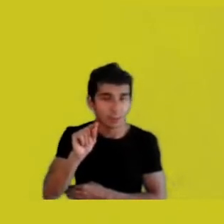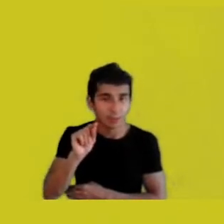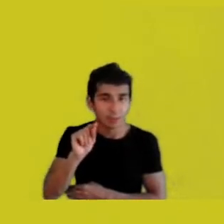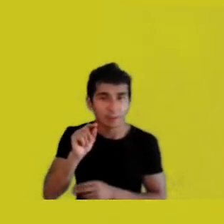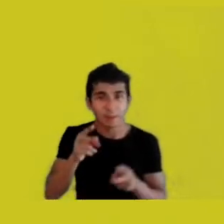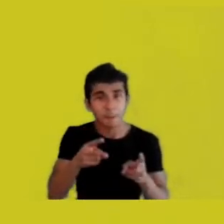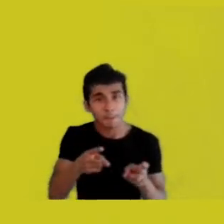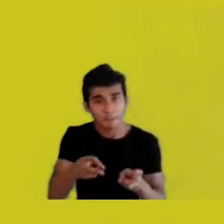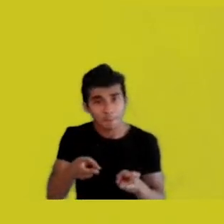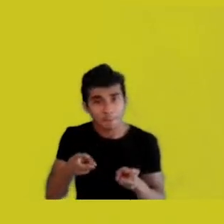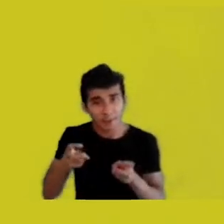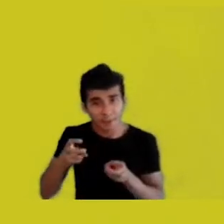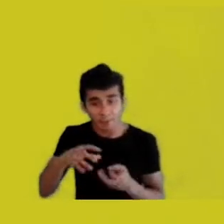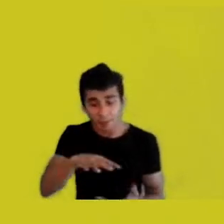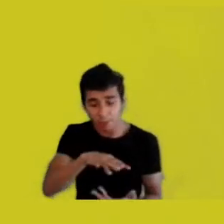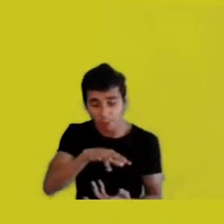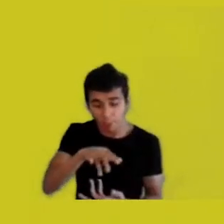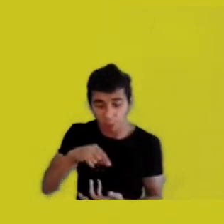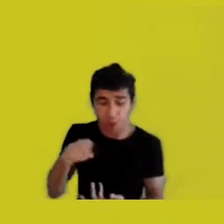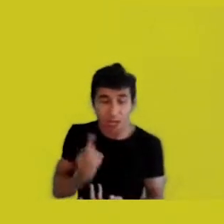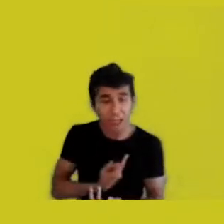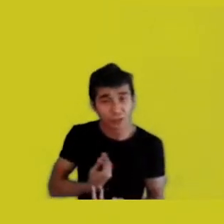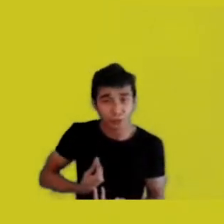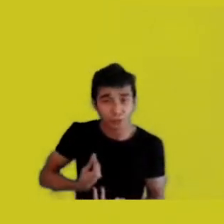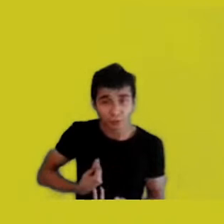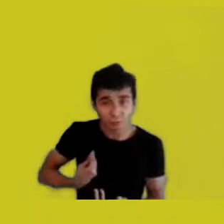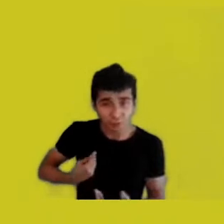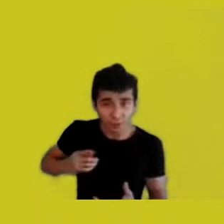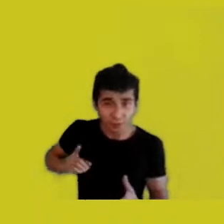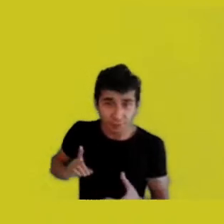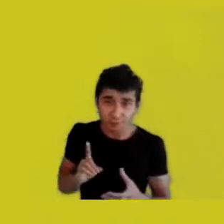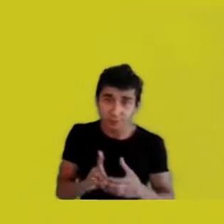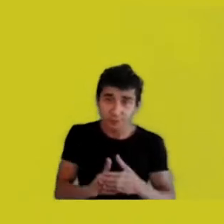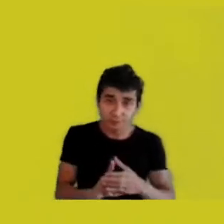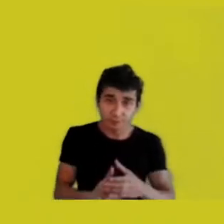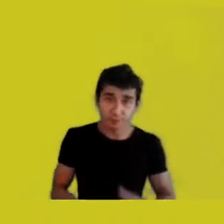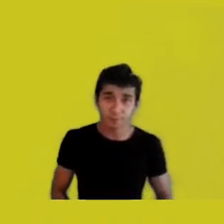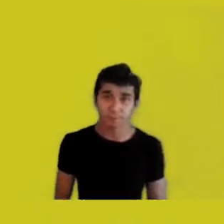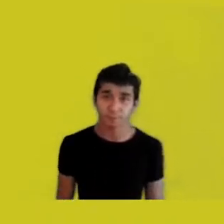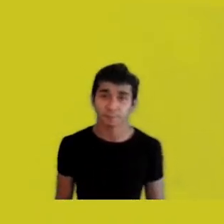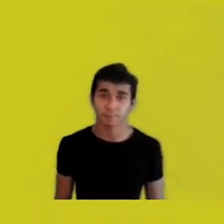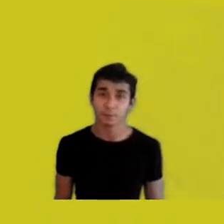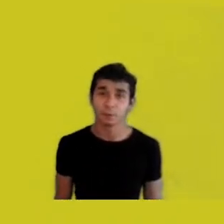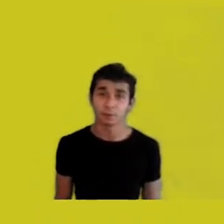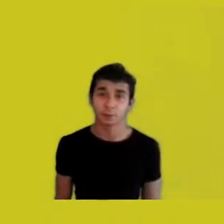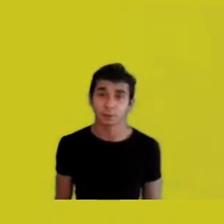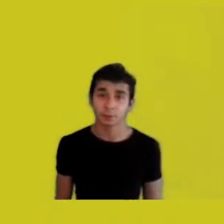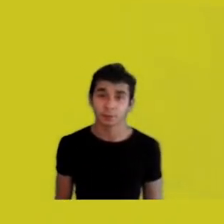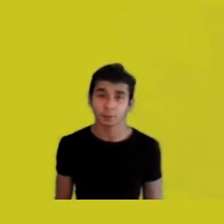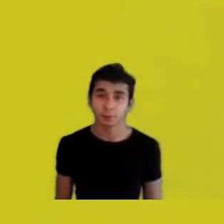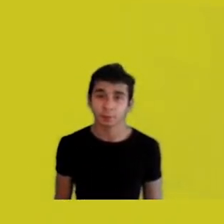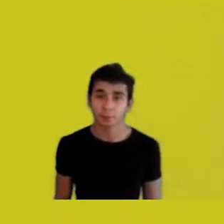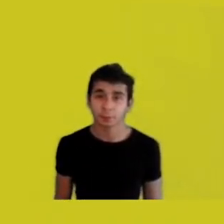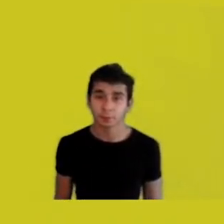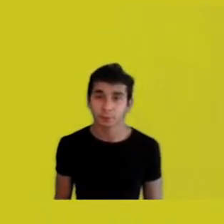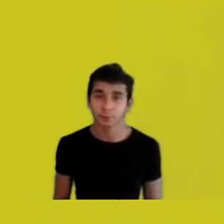and from which we move, we exist, effectively.